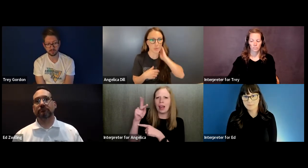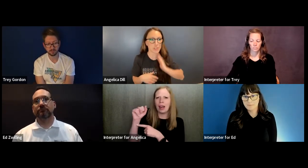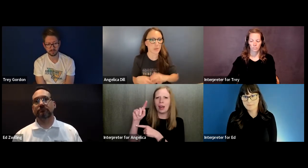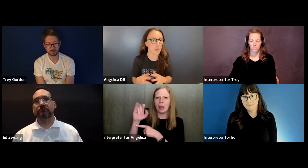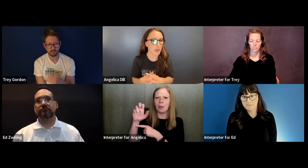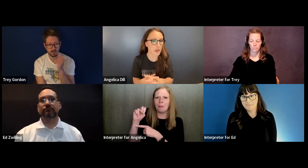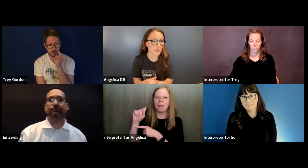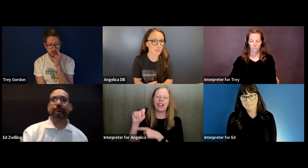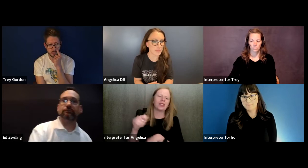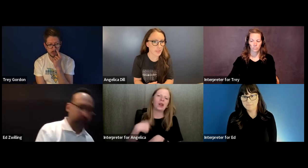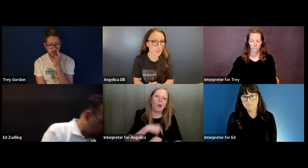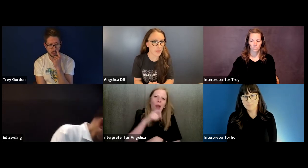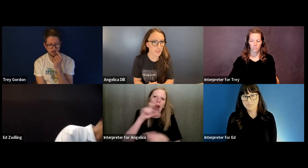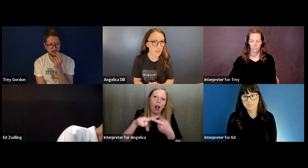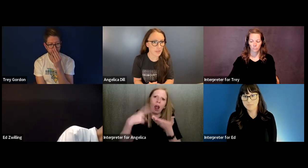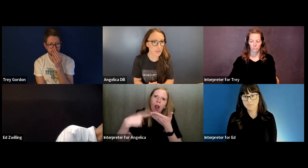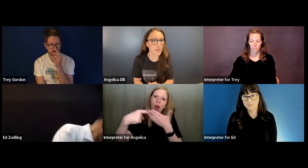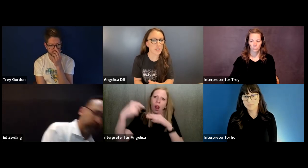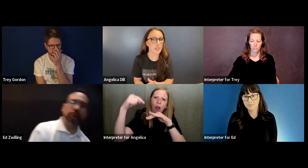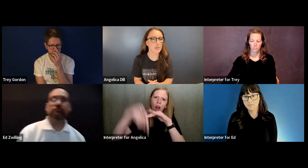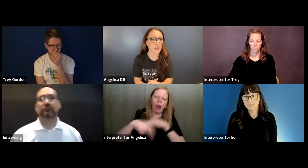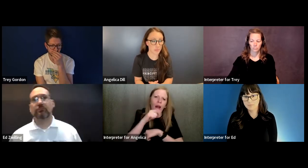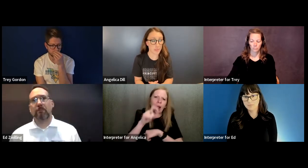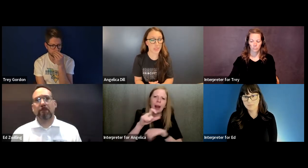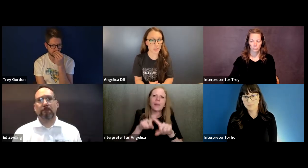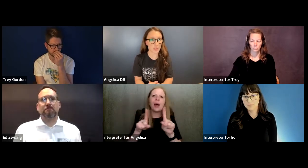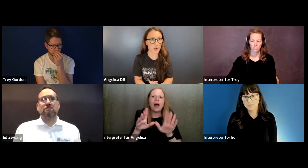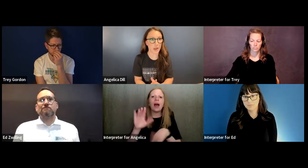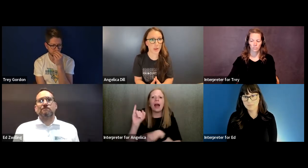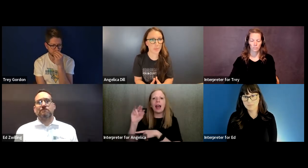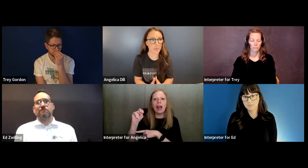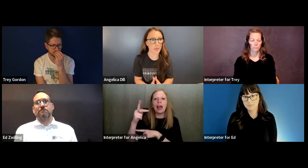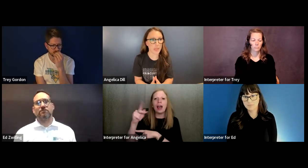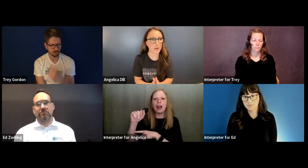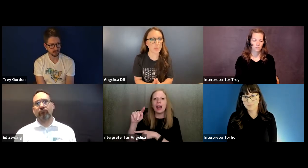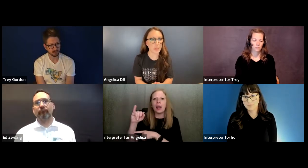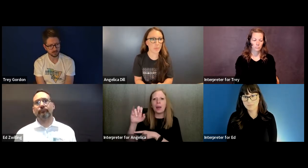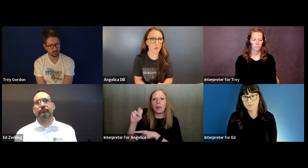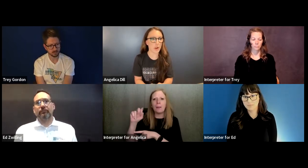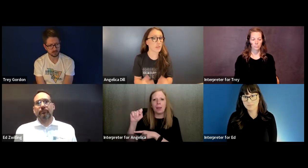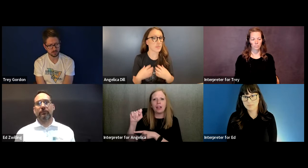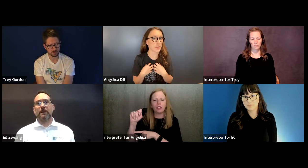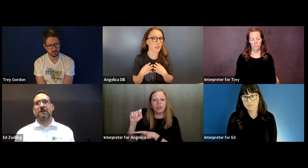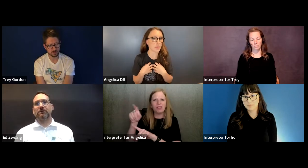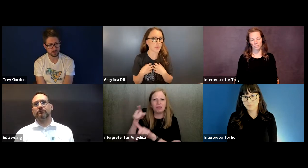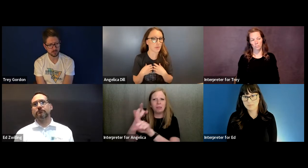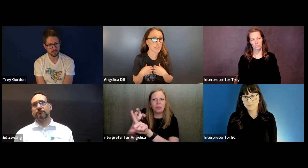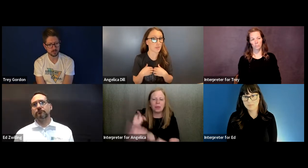question but um inpatient in particular um hearing people i'll speak on hearing people because i know